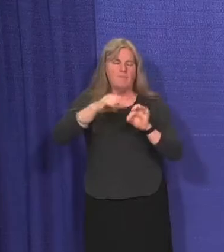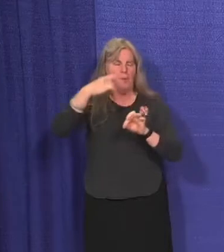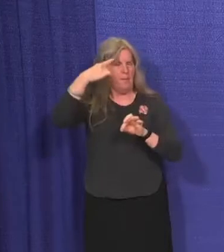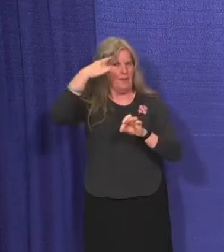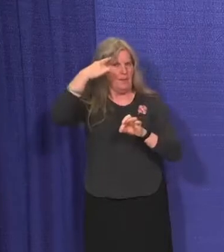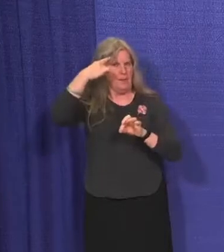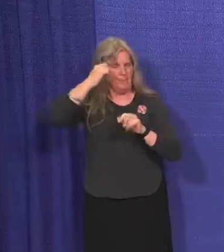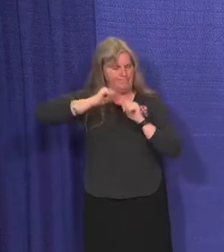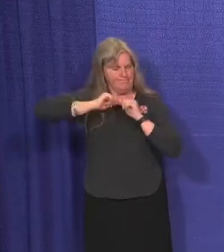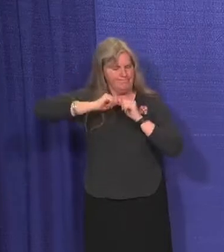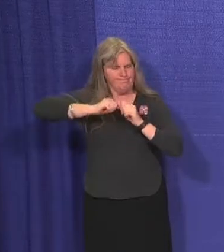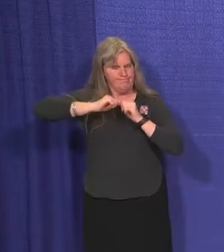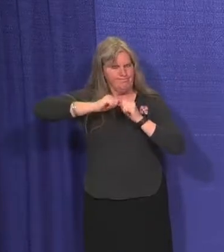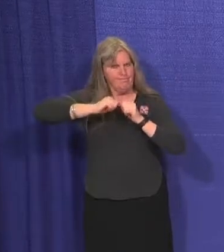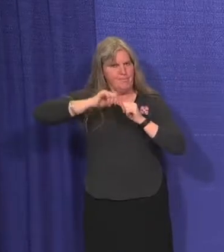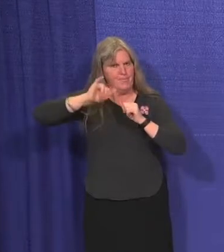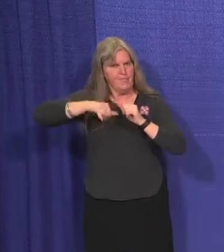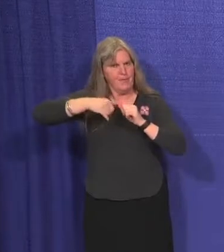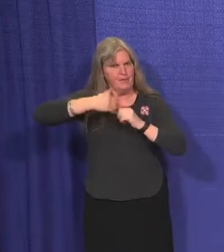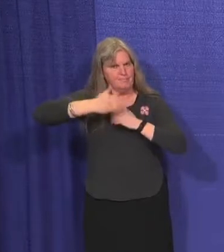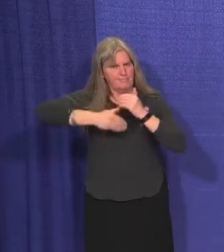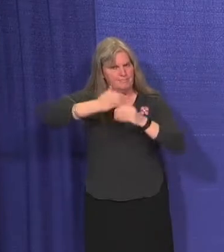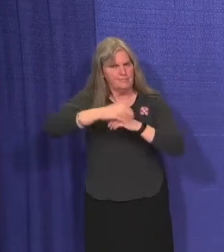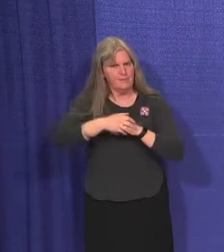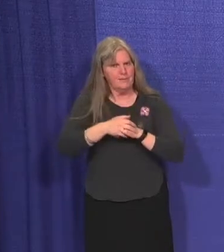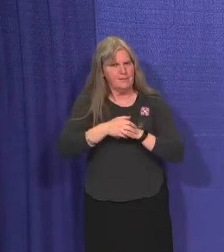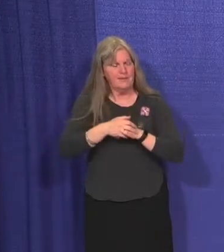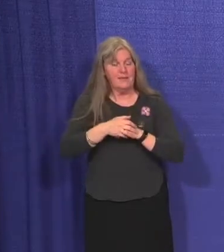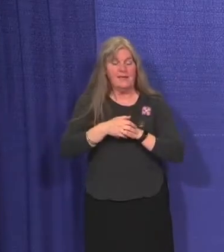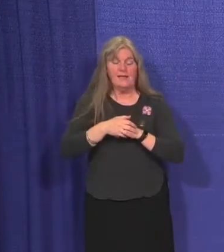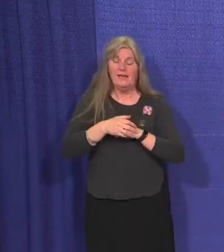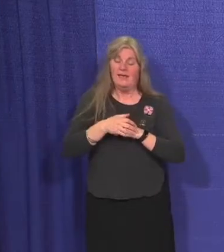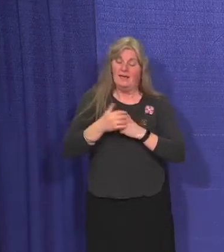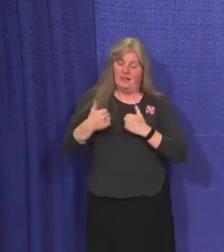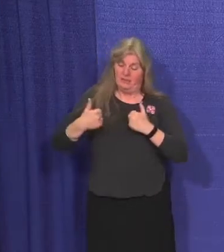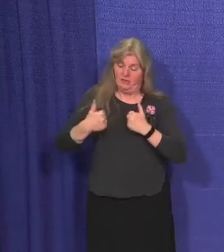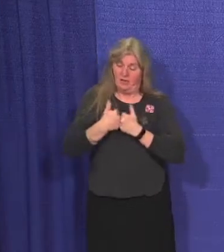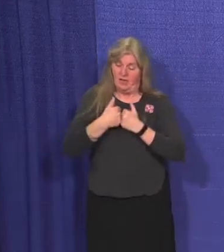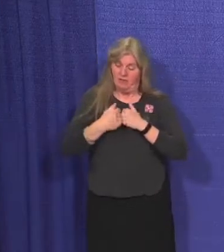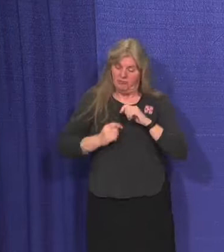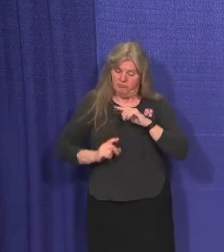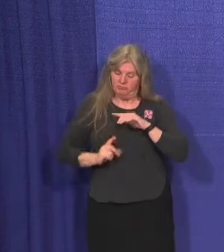anticipate all of them. I do get we are tired but let's